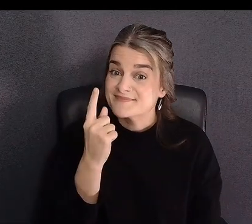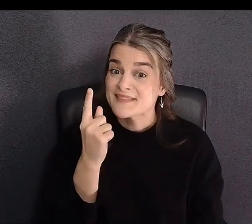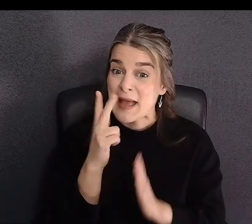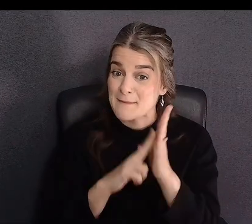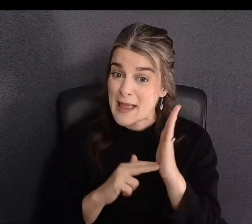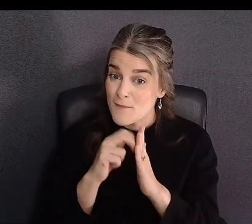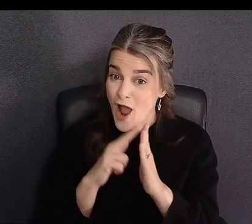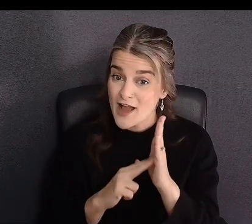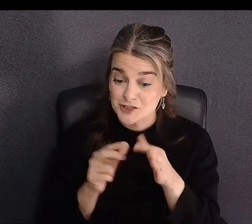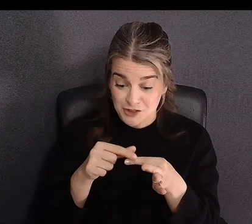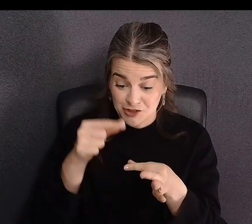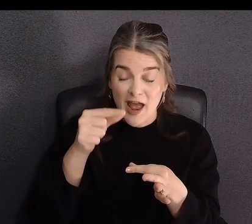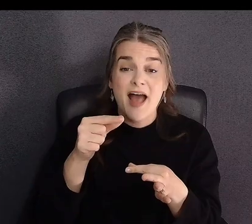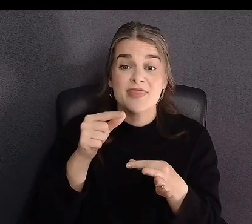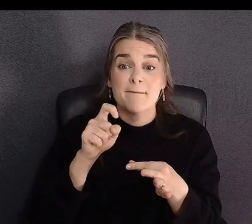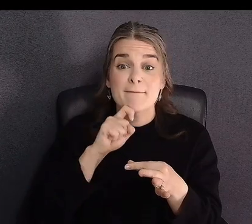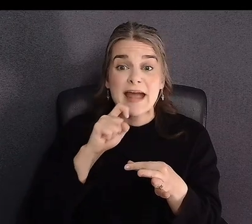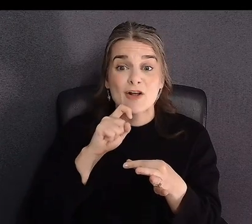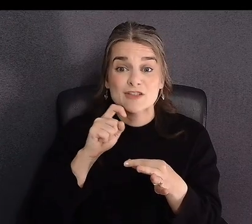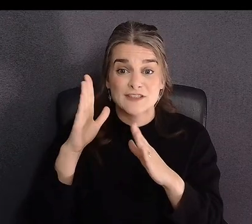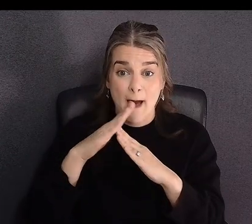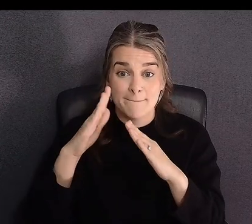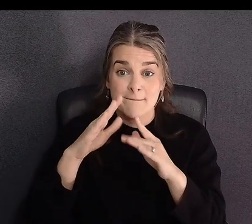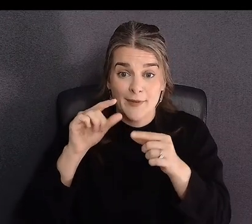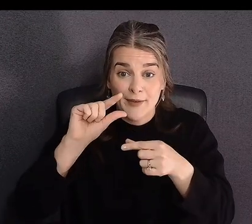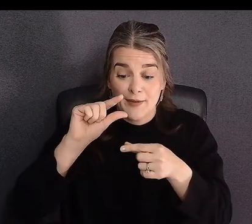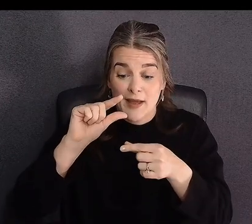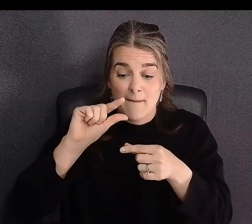and bent it sideways so that somebody